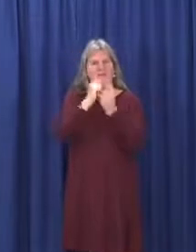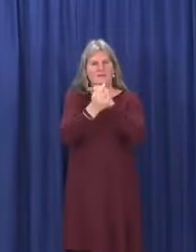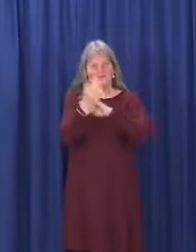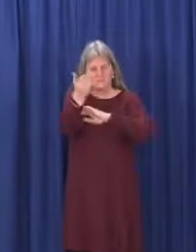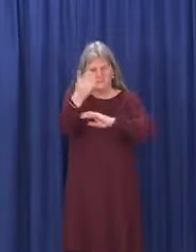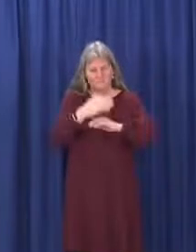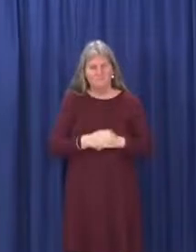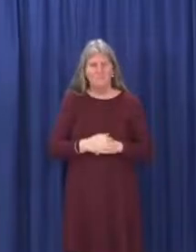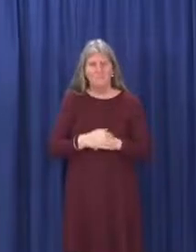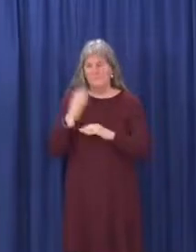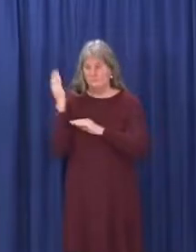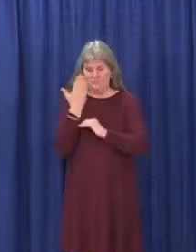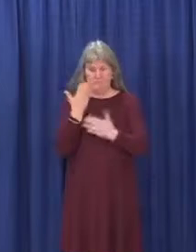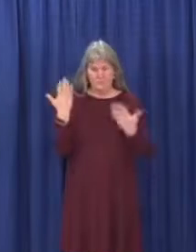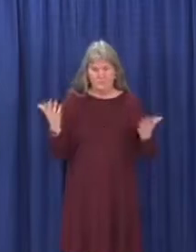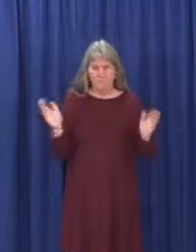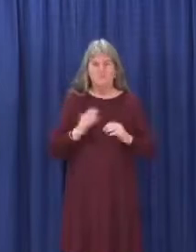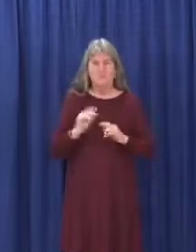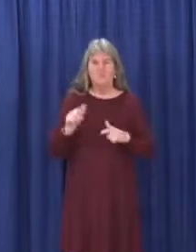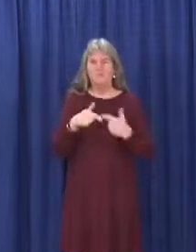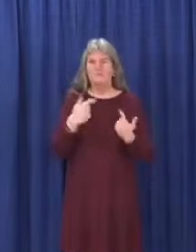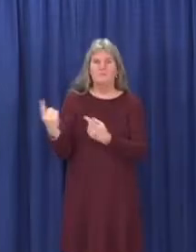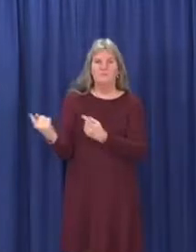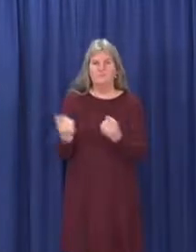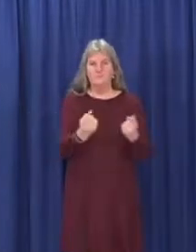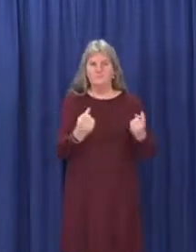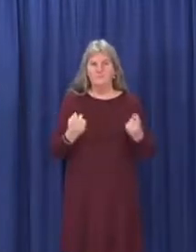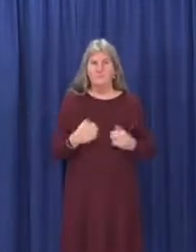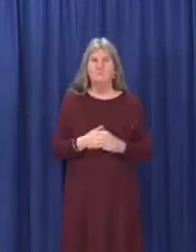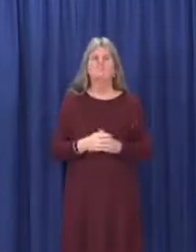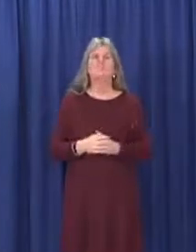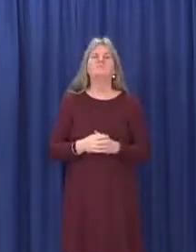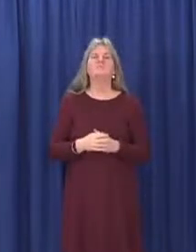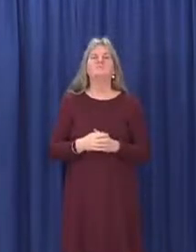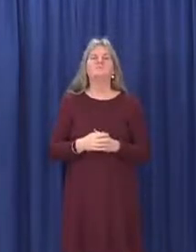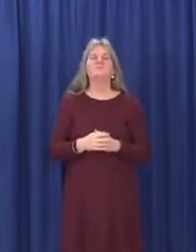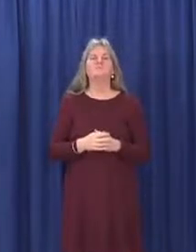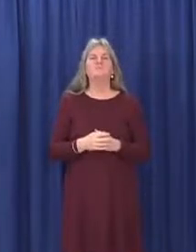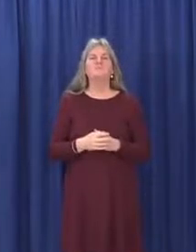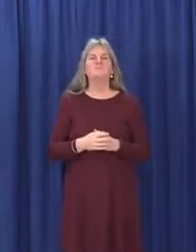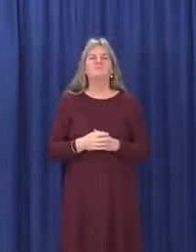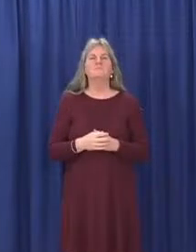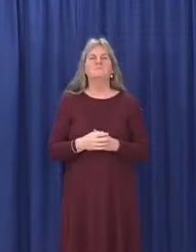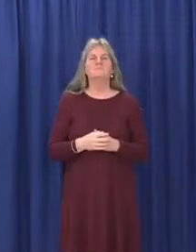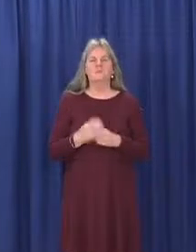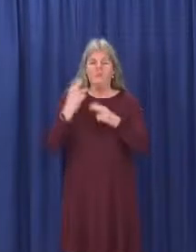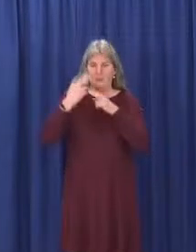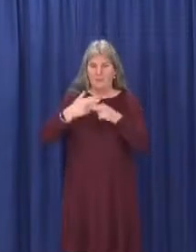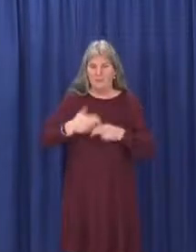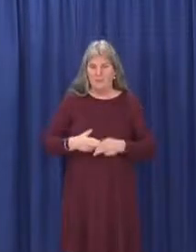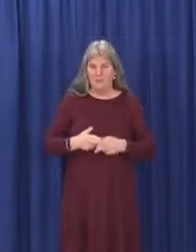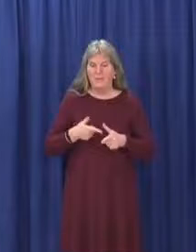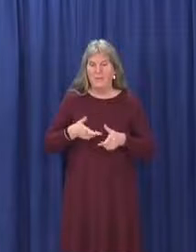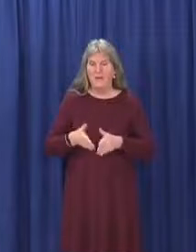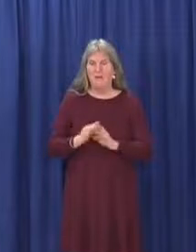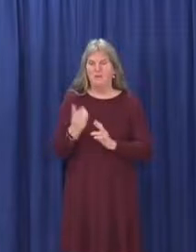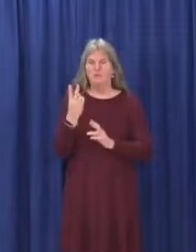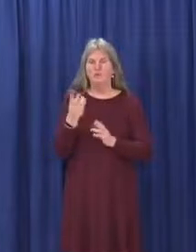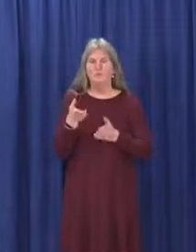Following the remarks from our speakers, we will go to the media on the phone lines for a round of questions. I'll call you by name and you'll each have two questions.